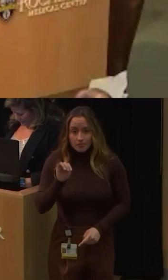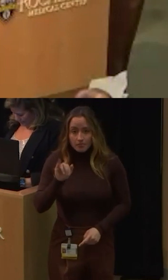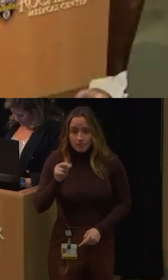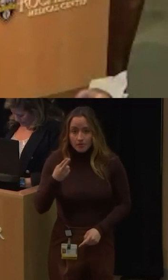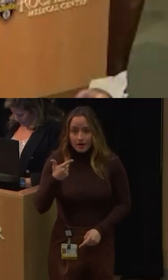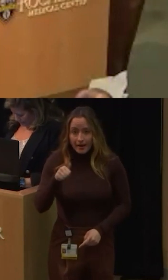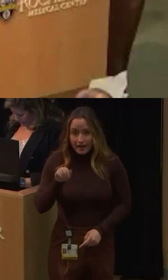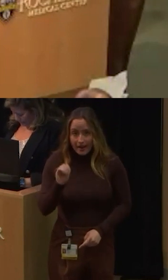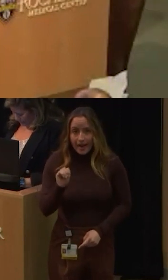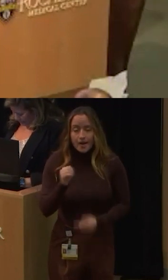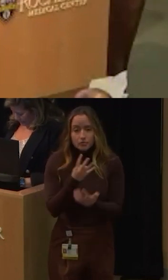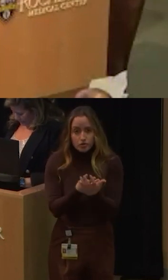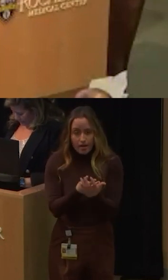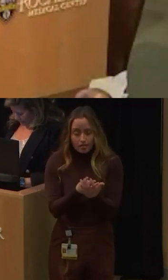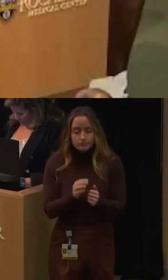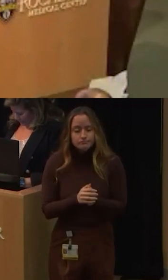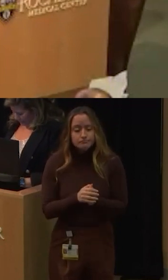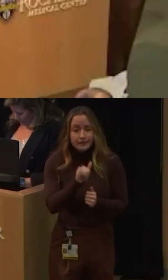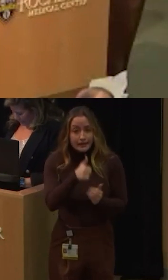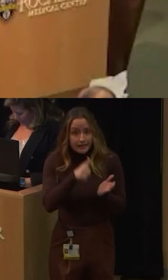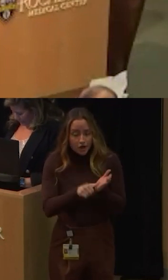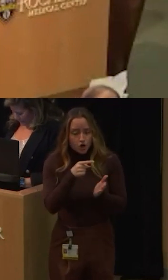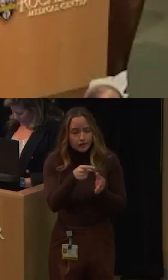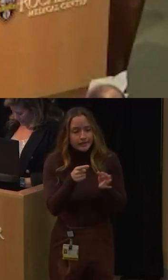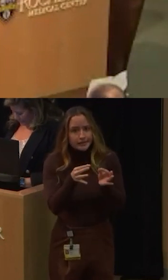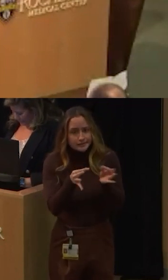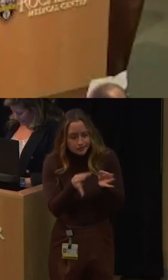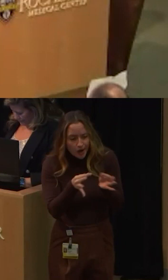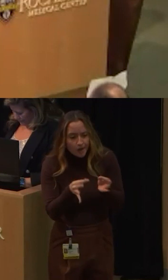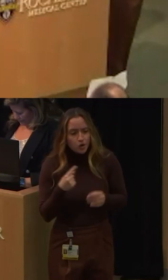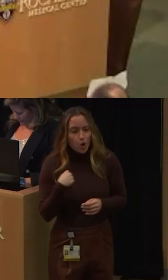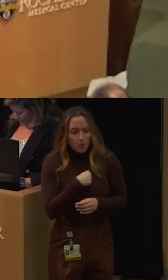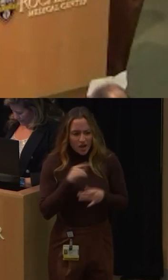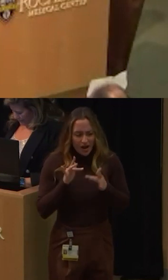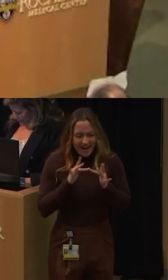he describes this idea that we are part of a network of mutuality